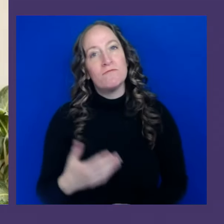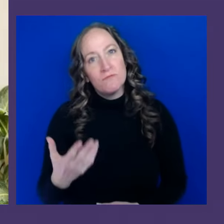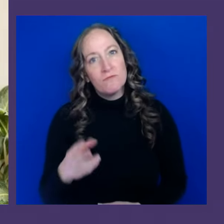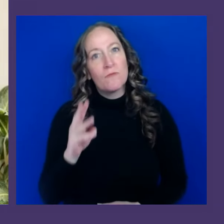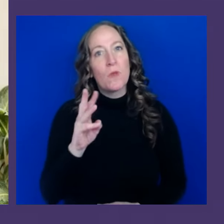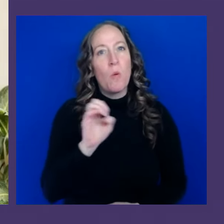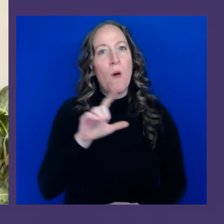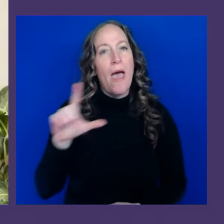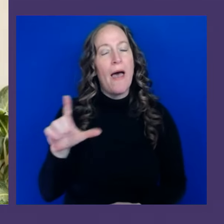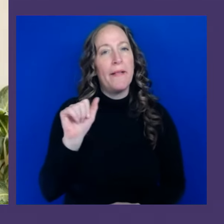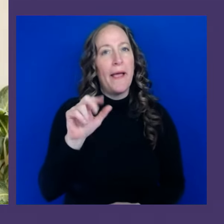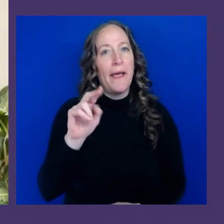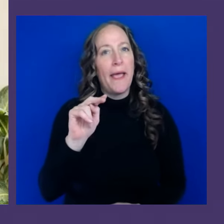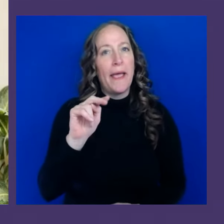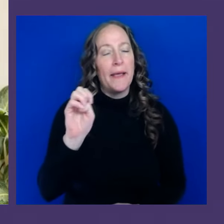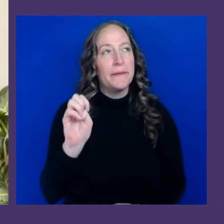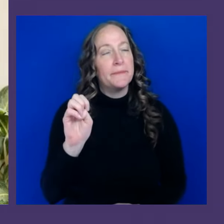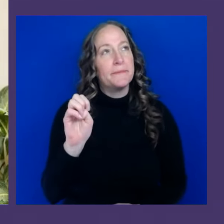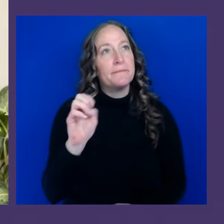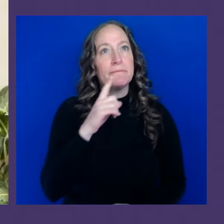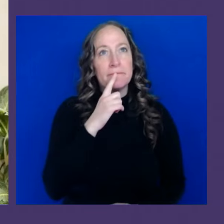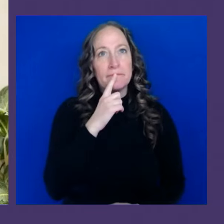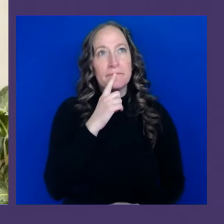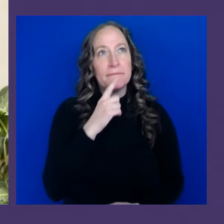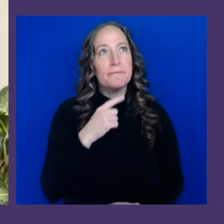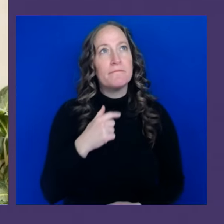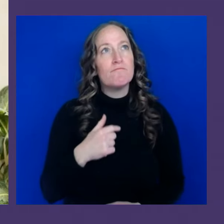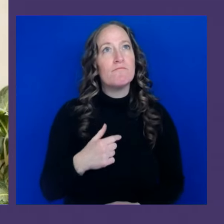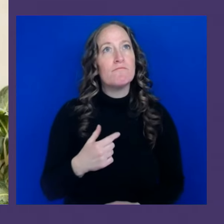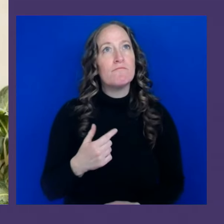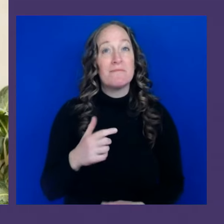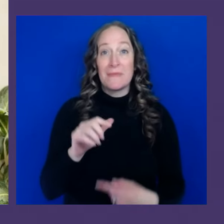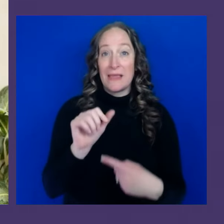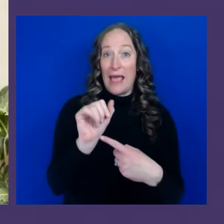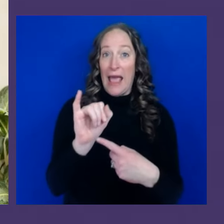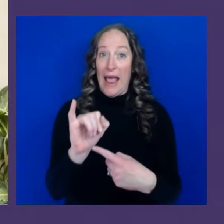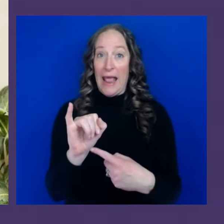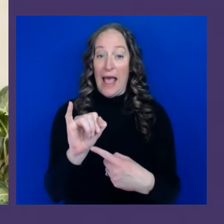we could call AI not only artificial intelligence,